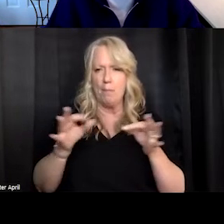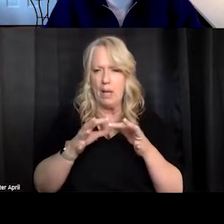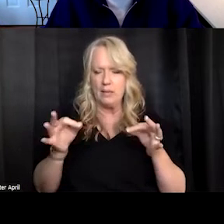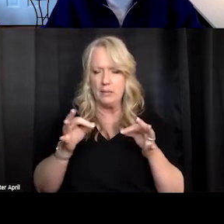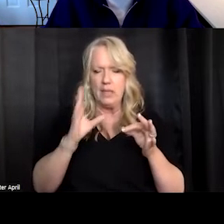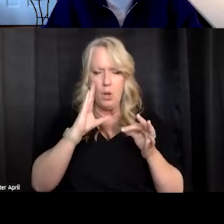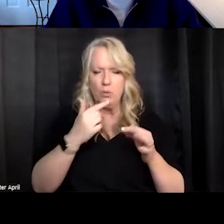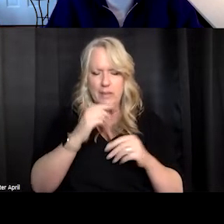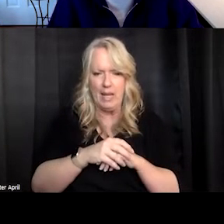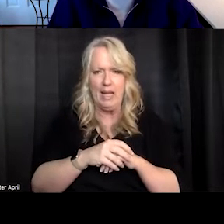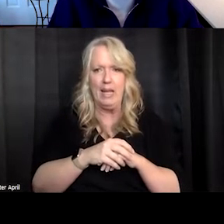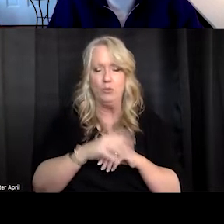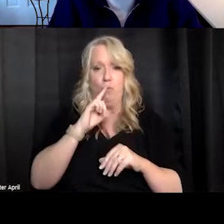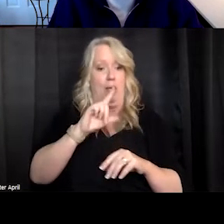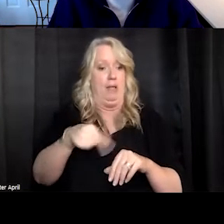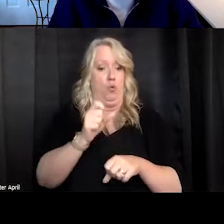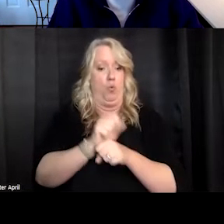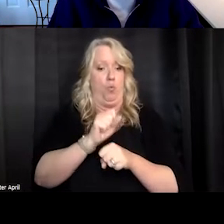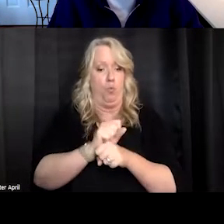. I WILL JUST, FRAME MY COMMENTS